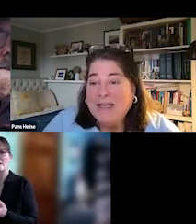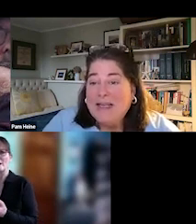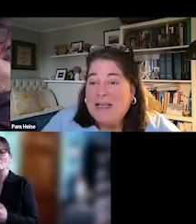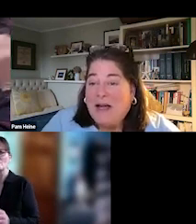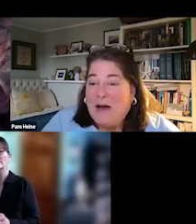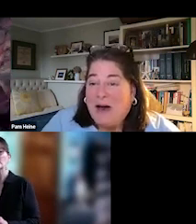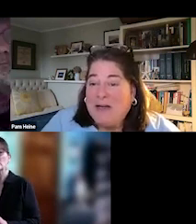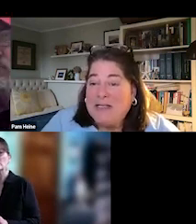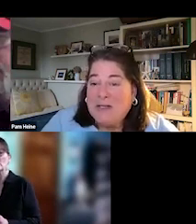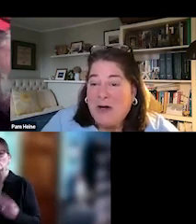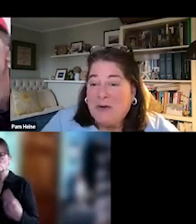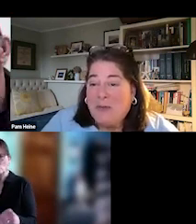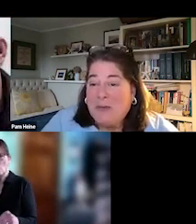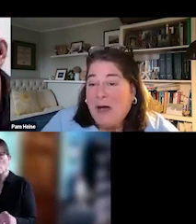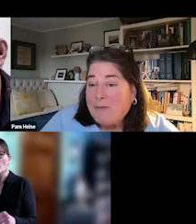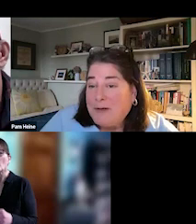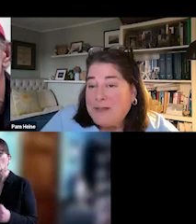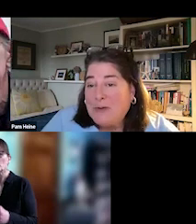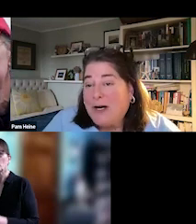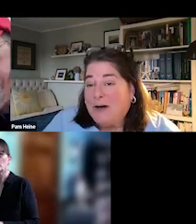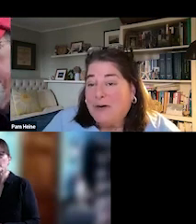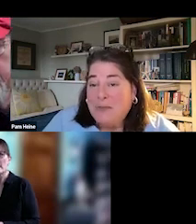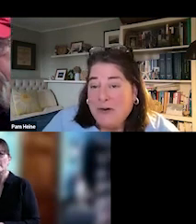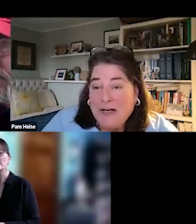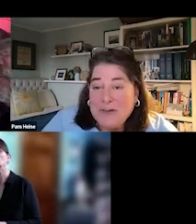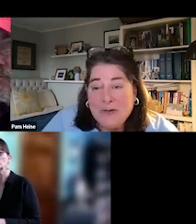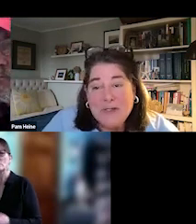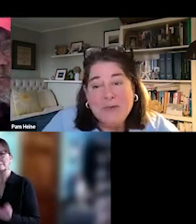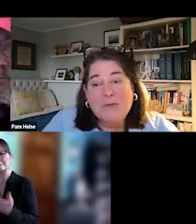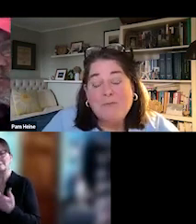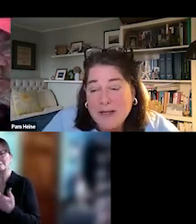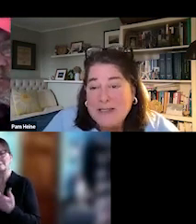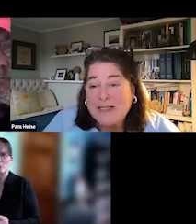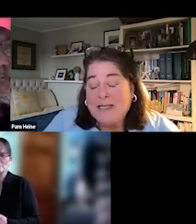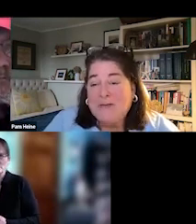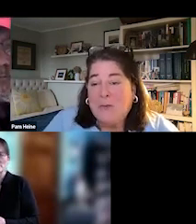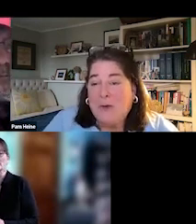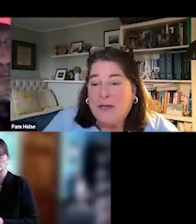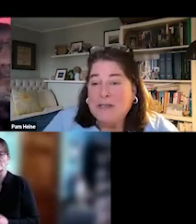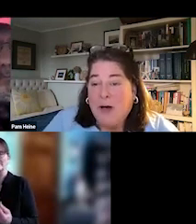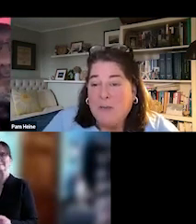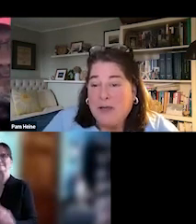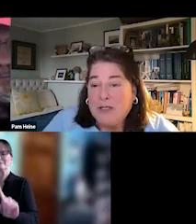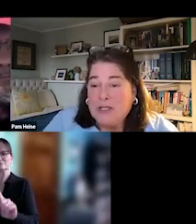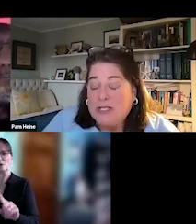And Arnita's gonna talk a little bit about Freestore and her experience. We know she's been really successful with this population.